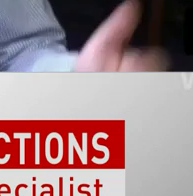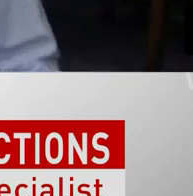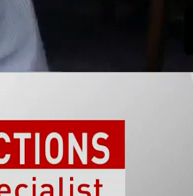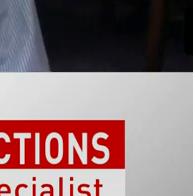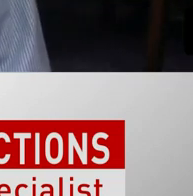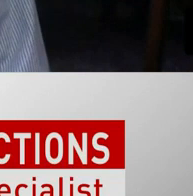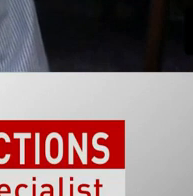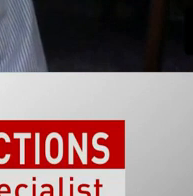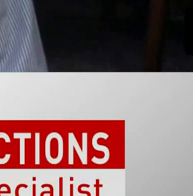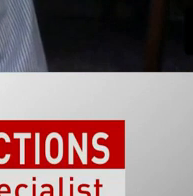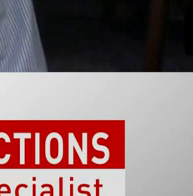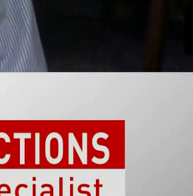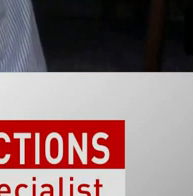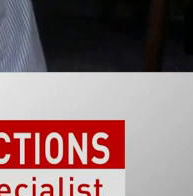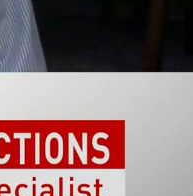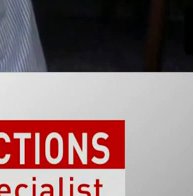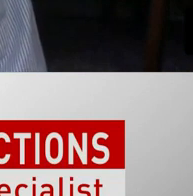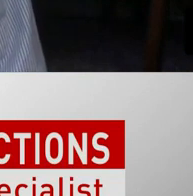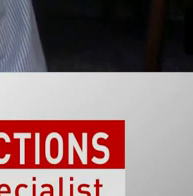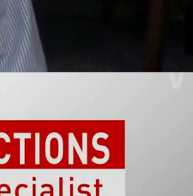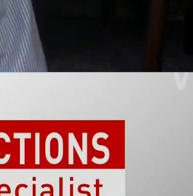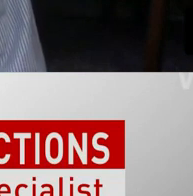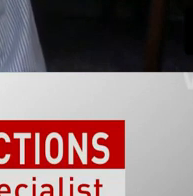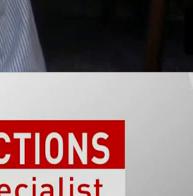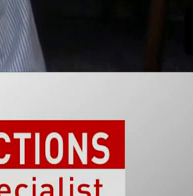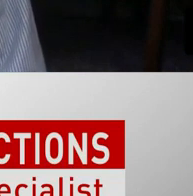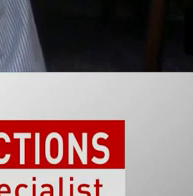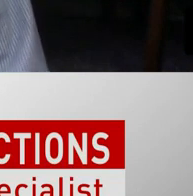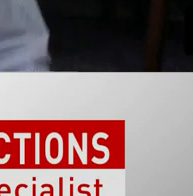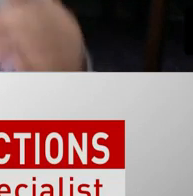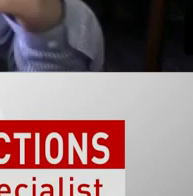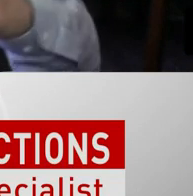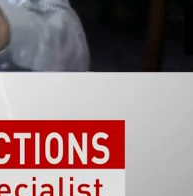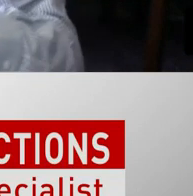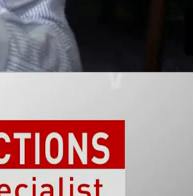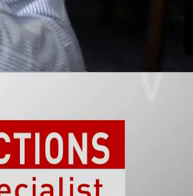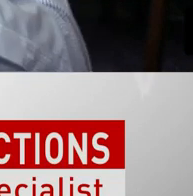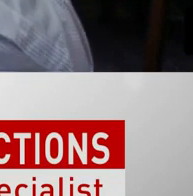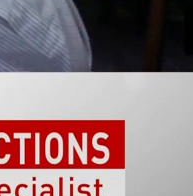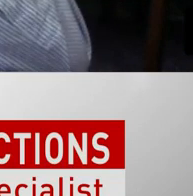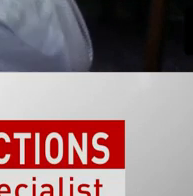HEALTH MEASURES WHEN YOU GET TO THE POINT OF PUBLIC HEALTH MEASURES ARE SLOWLY STARTING TO